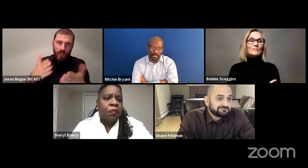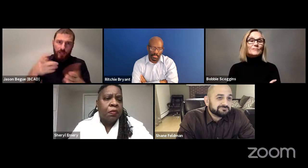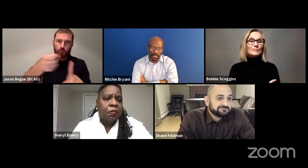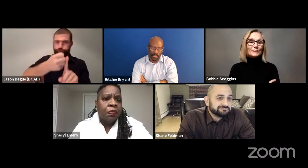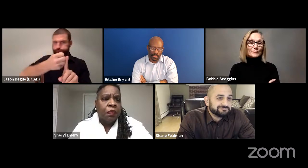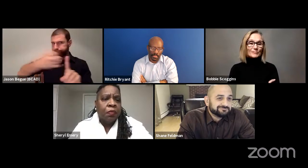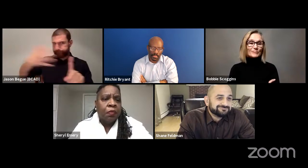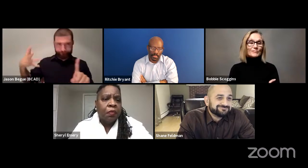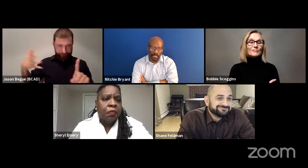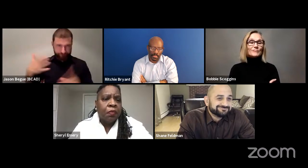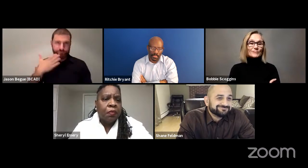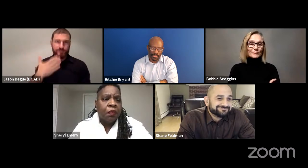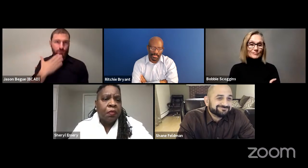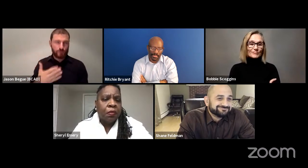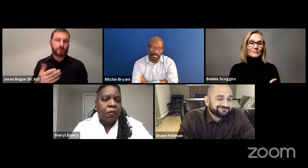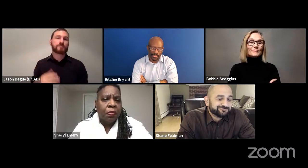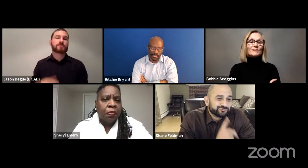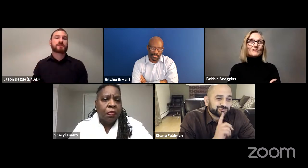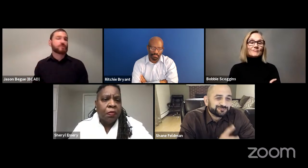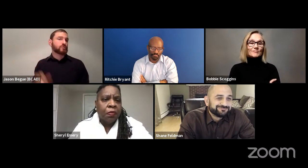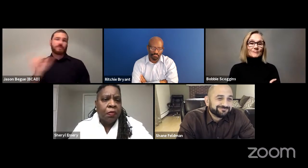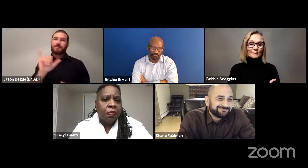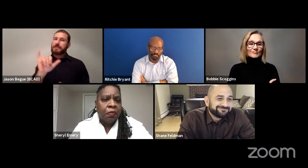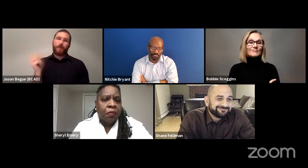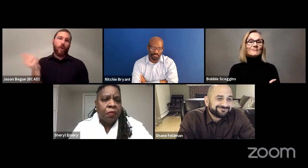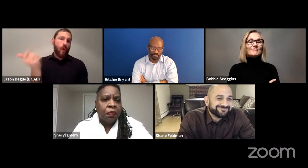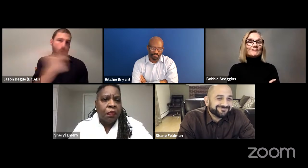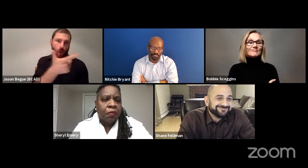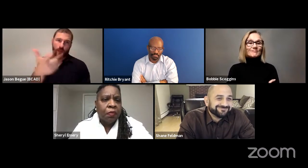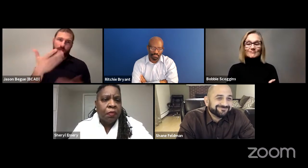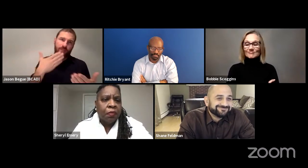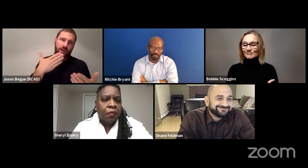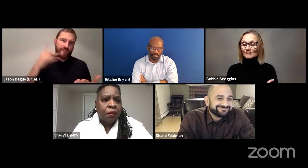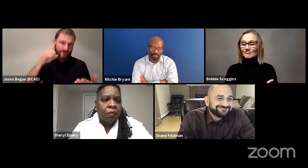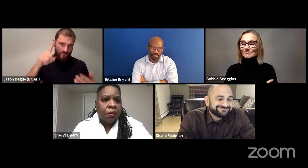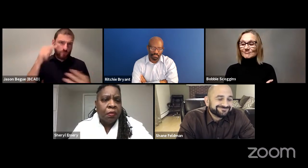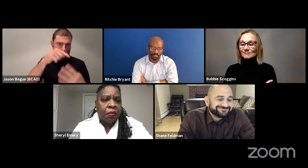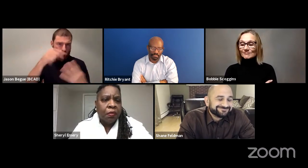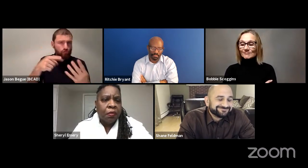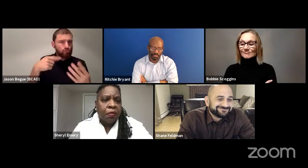so thank you so much for really expounding on each one of those policies. Thank you all